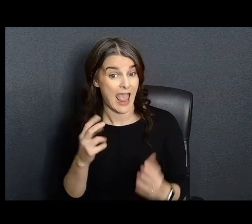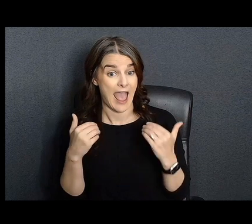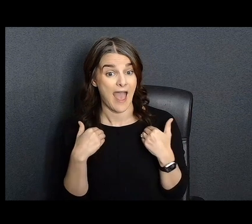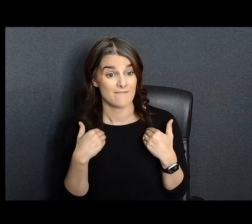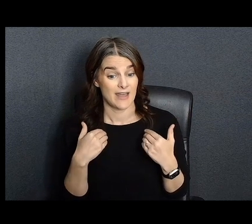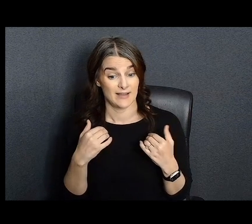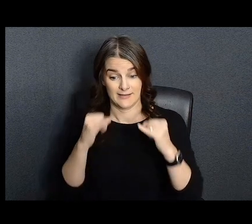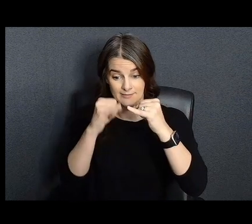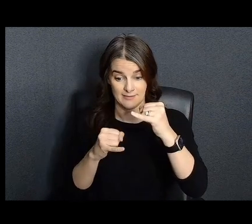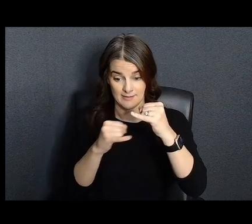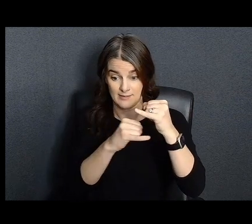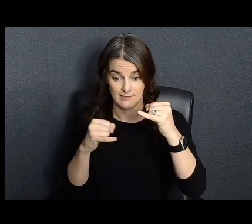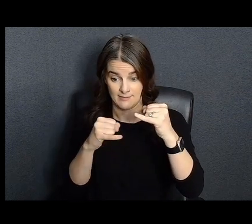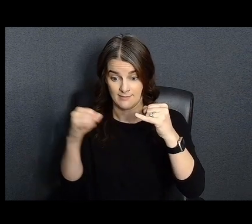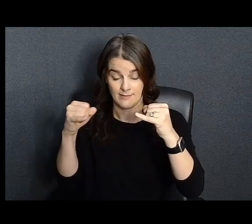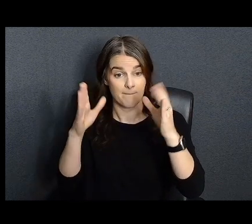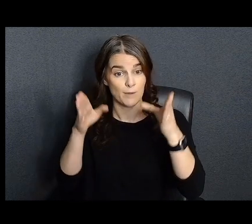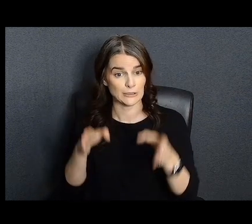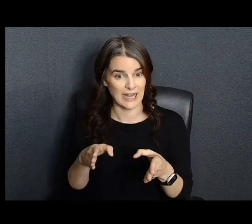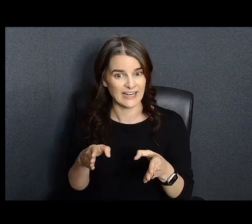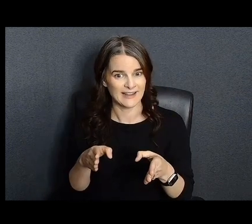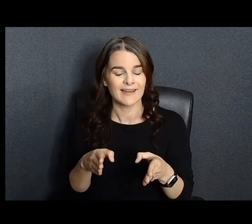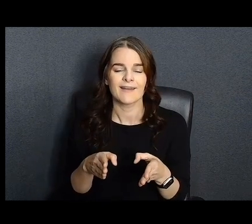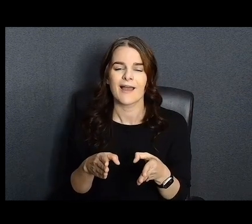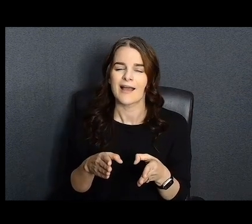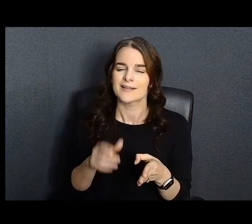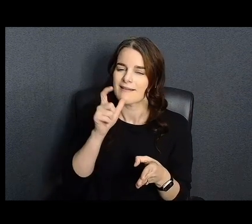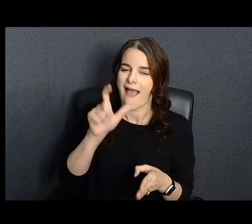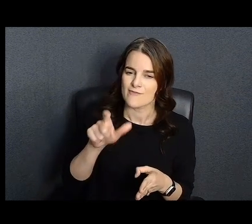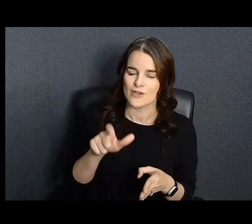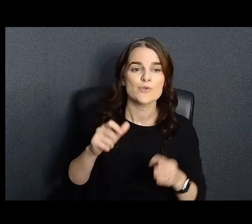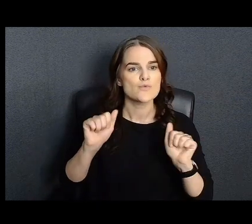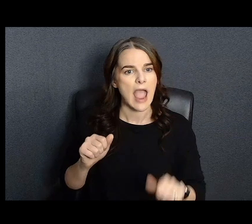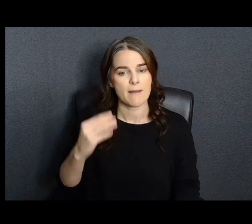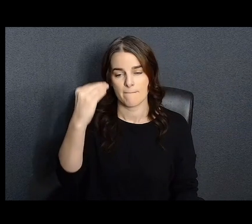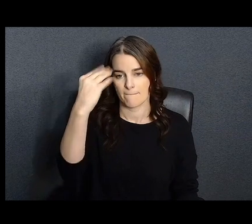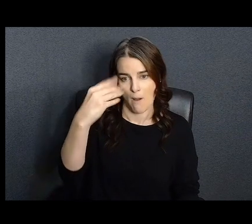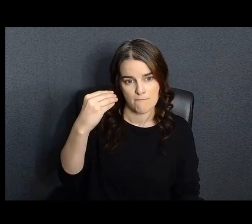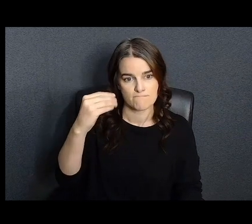You can take photos directly from the app using the camera. It's integrated into the system.